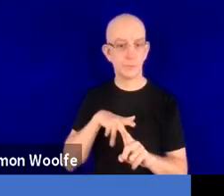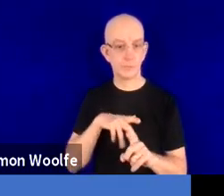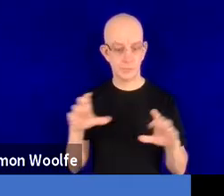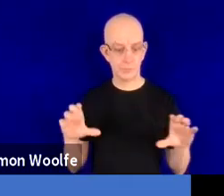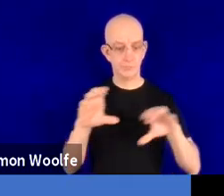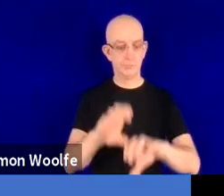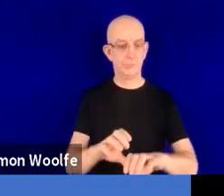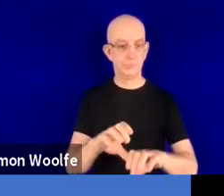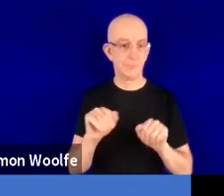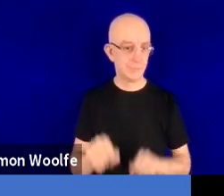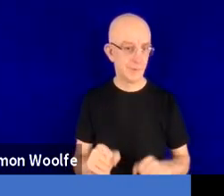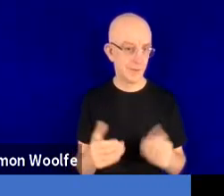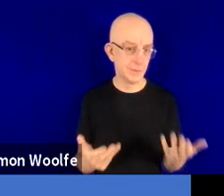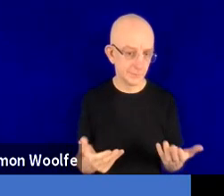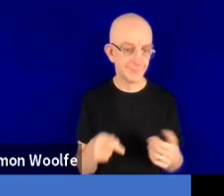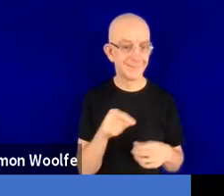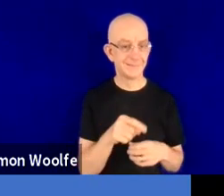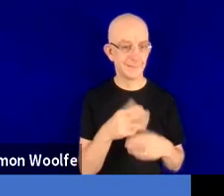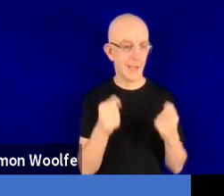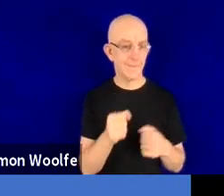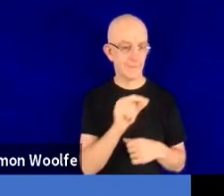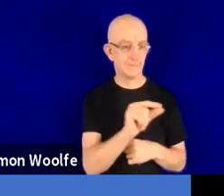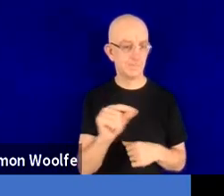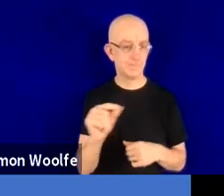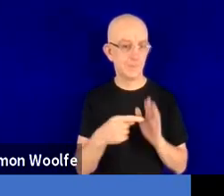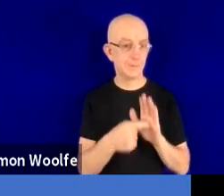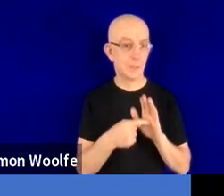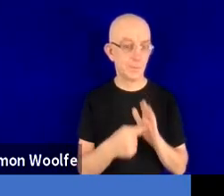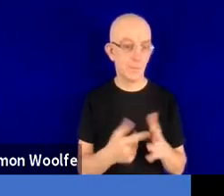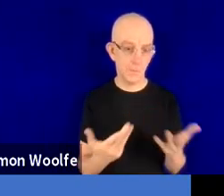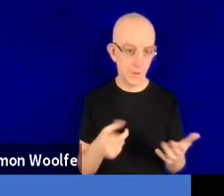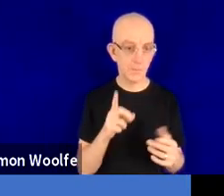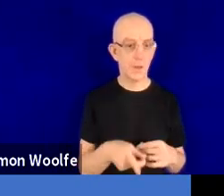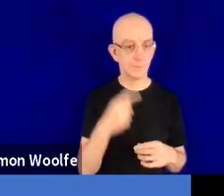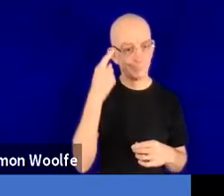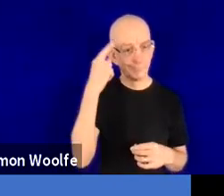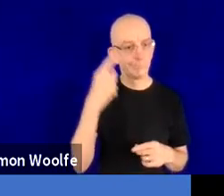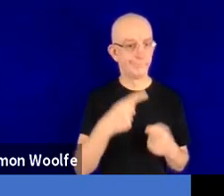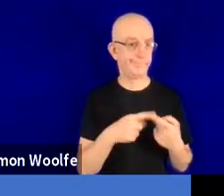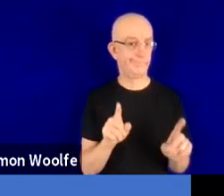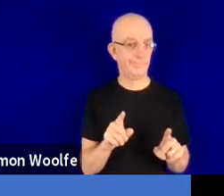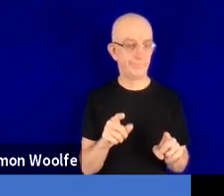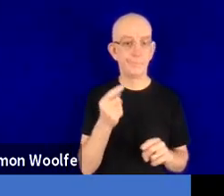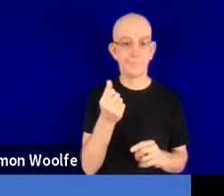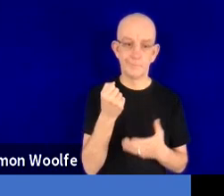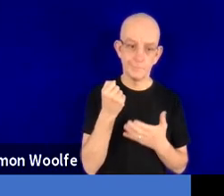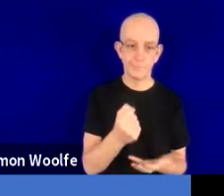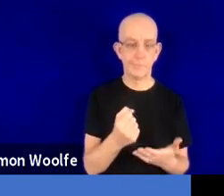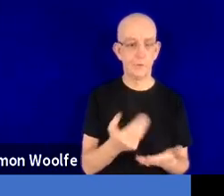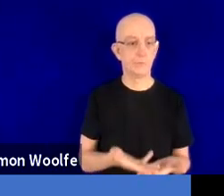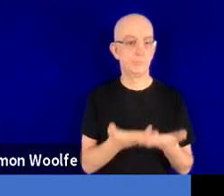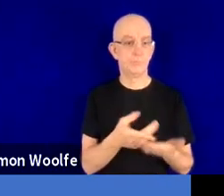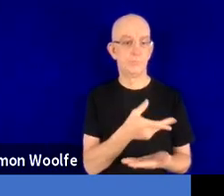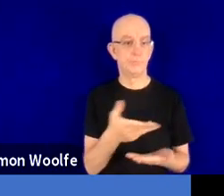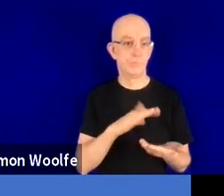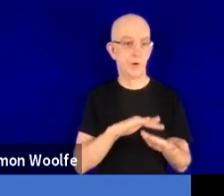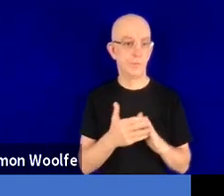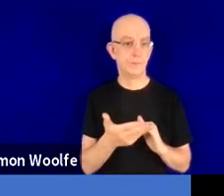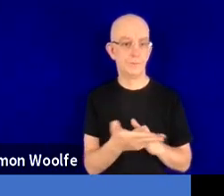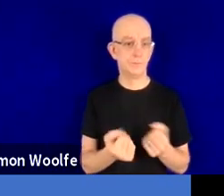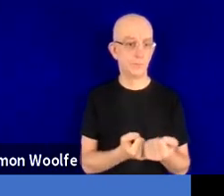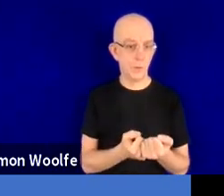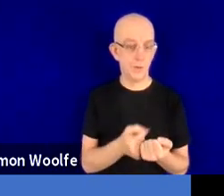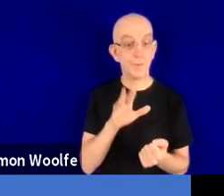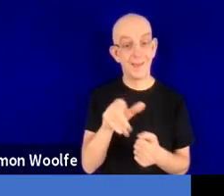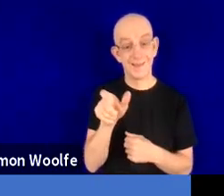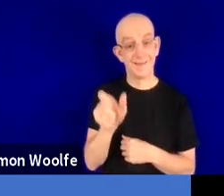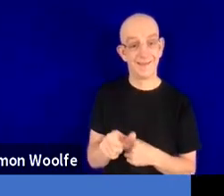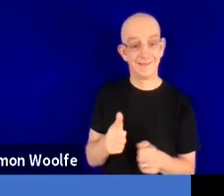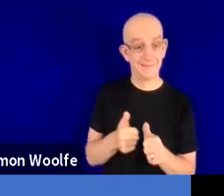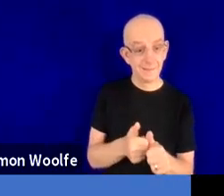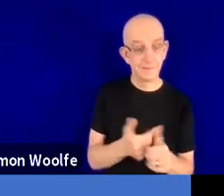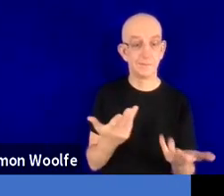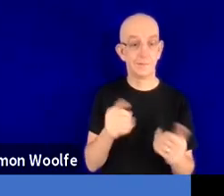I'm talking about personal assistance, respite care, interpreters. Their absence in low and middle income countries leads to isolation and marginalization of person with disabilities